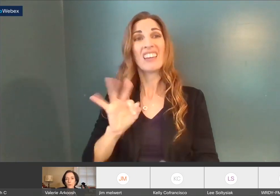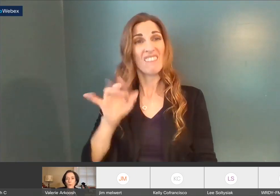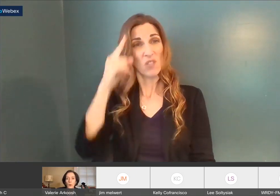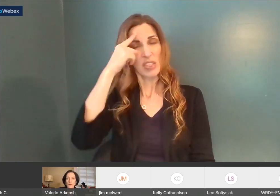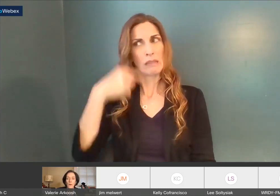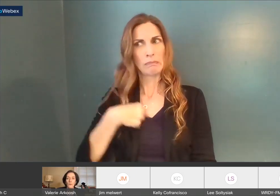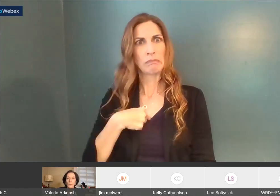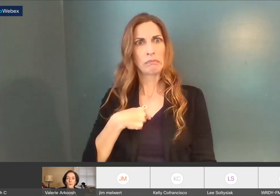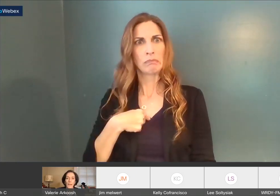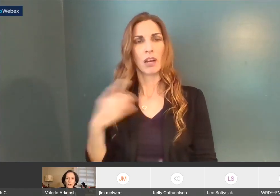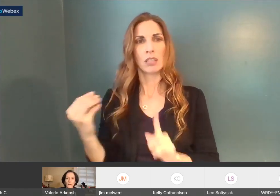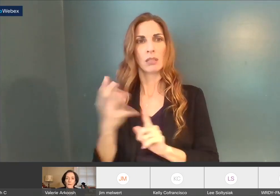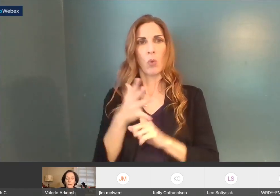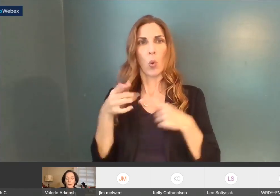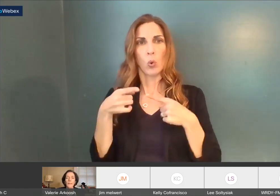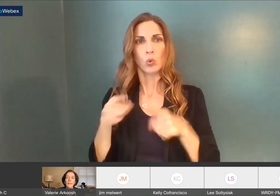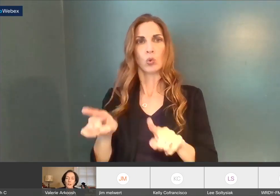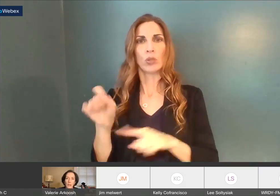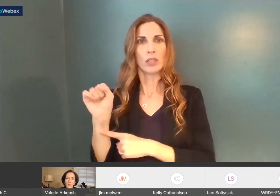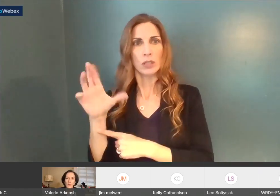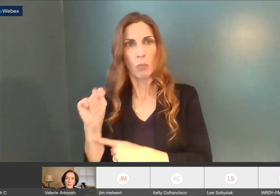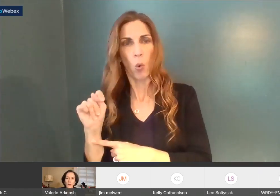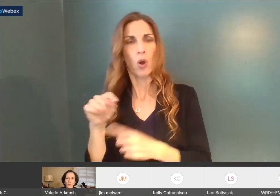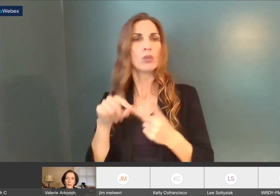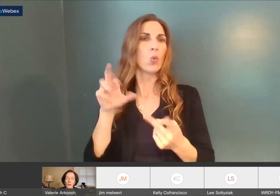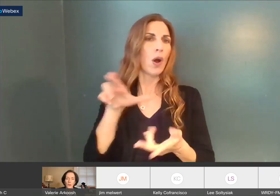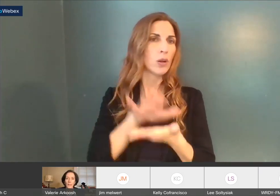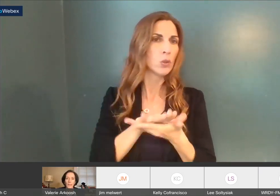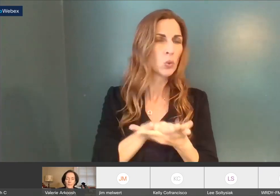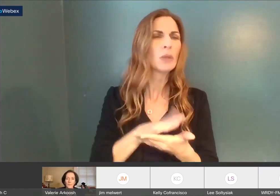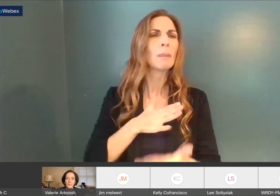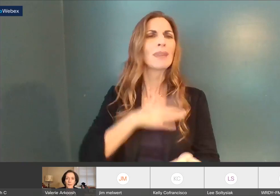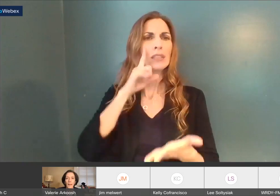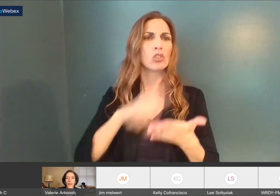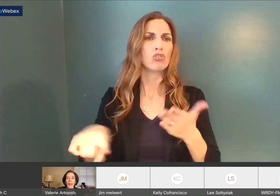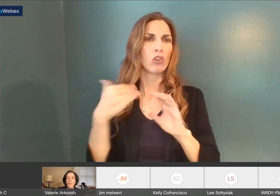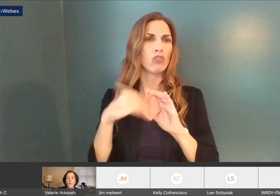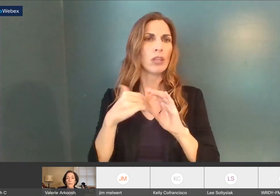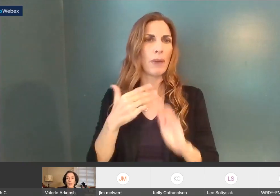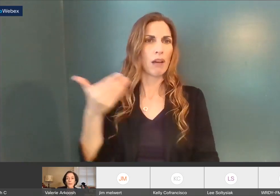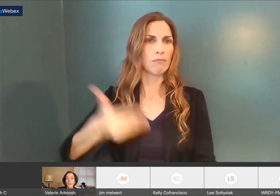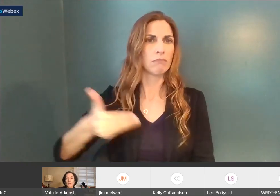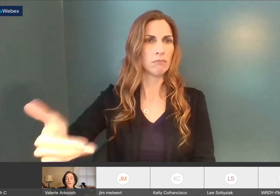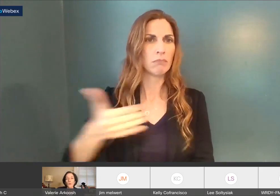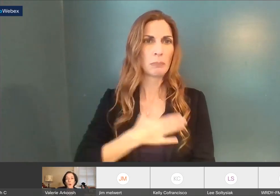through one of those locations, please check your email regularly. As a reminder, if you know